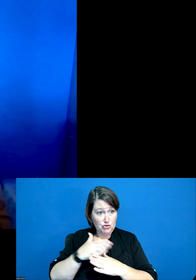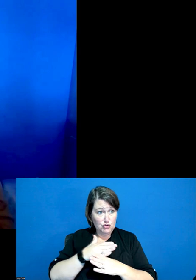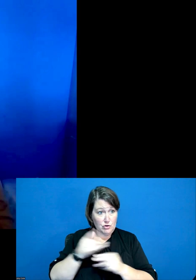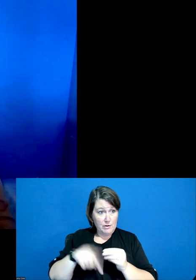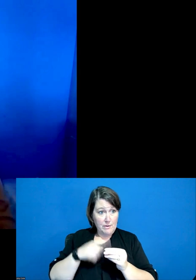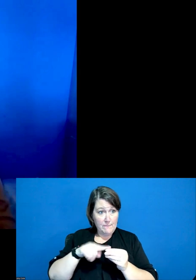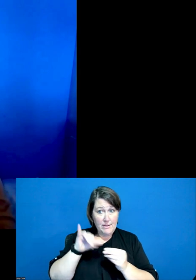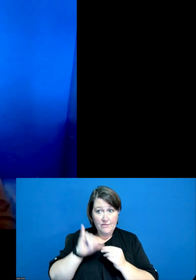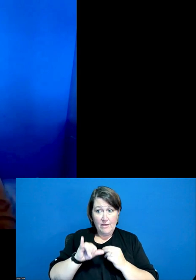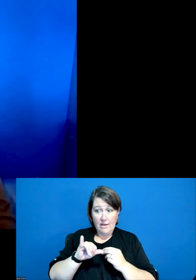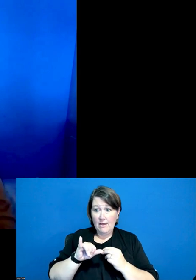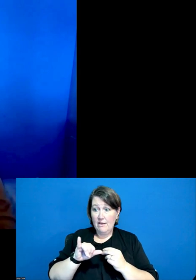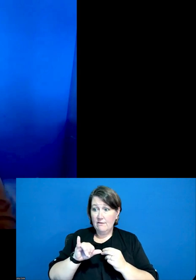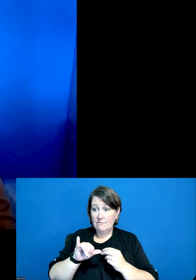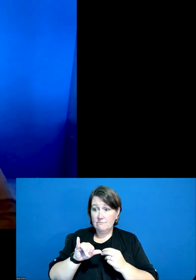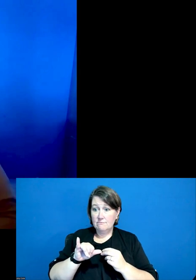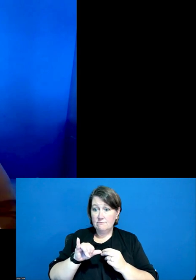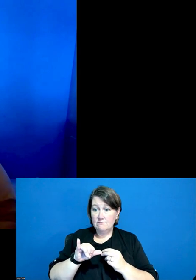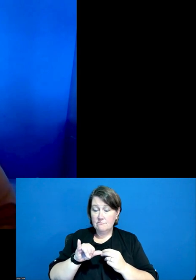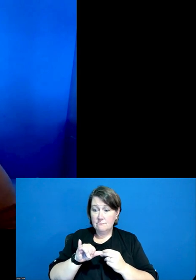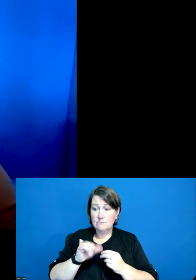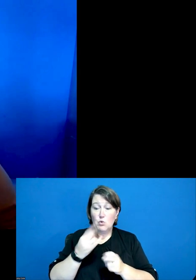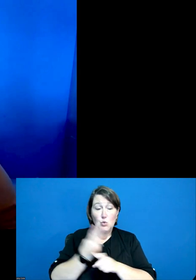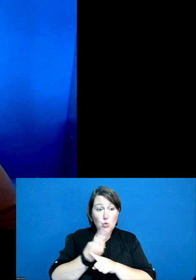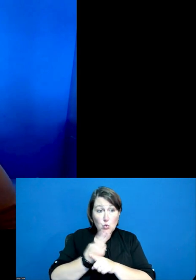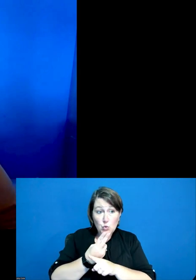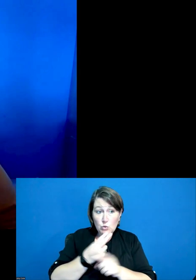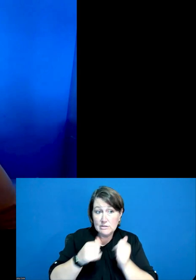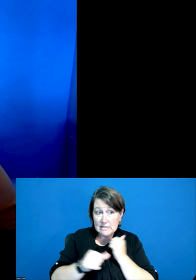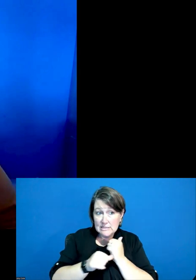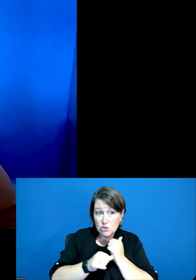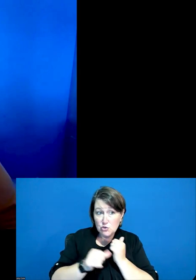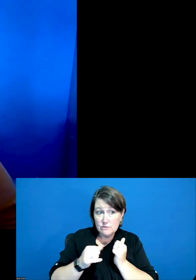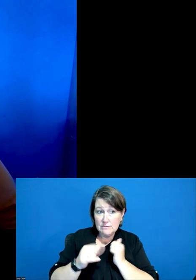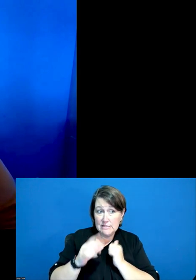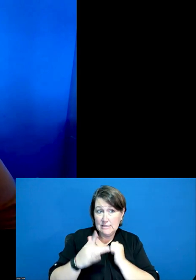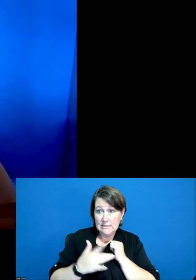anything that you have used as far as assistive technology.